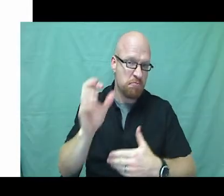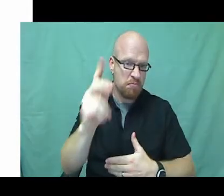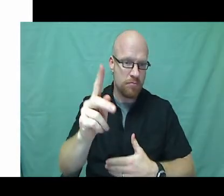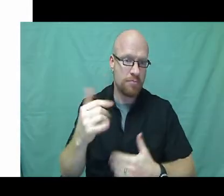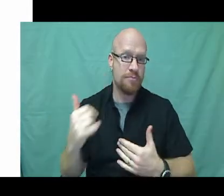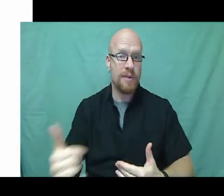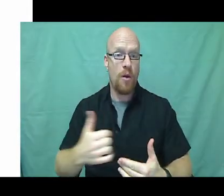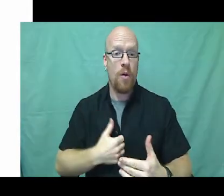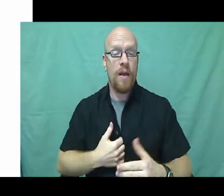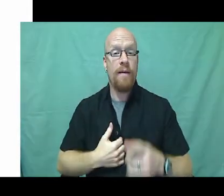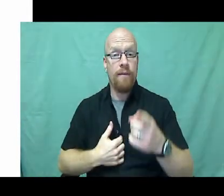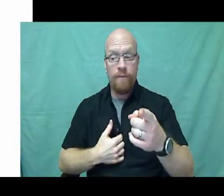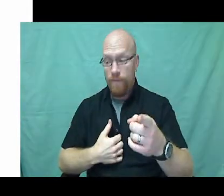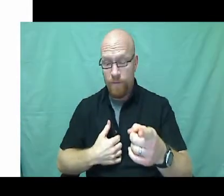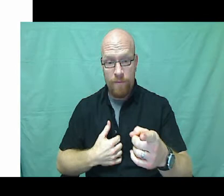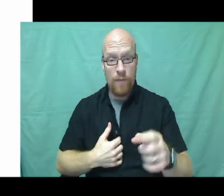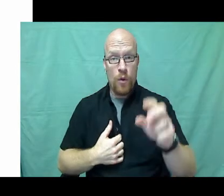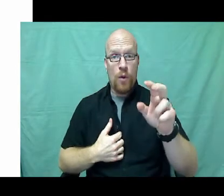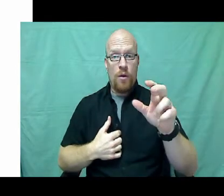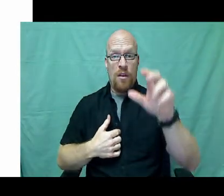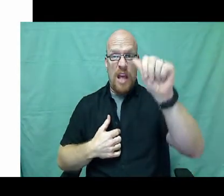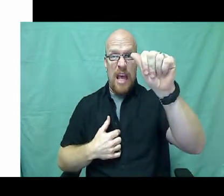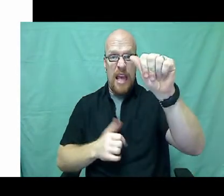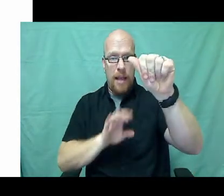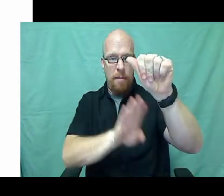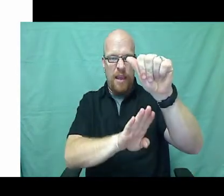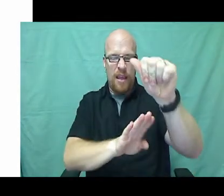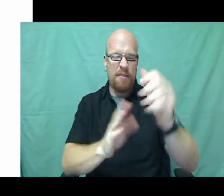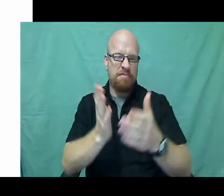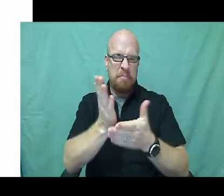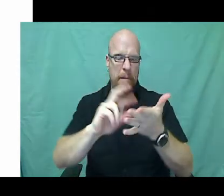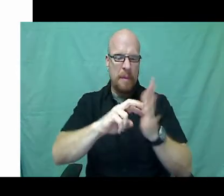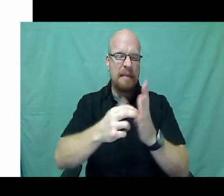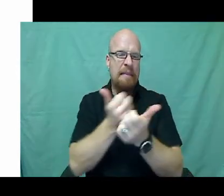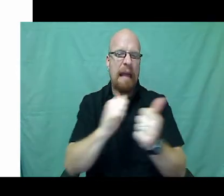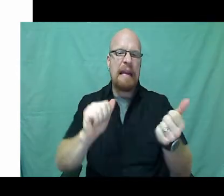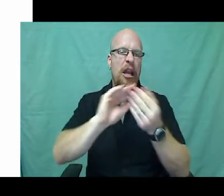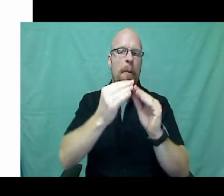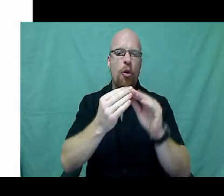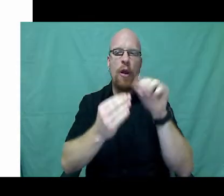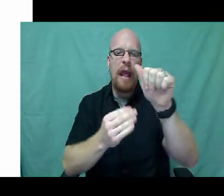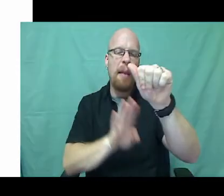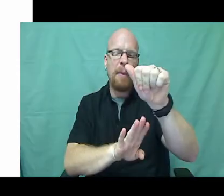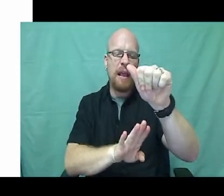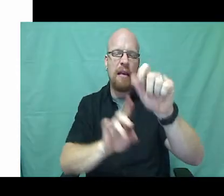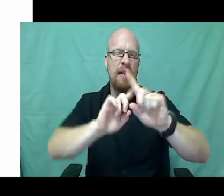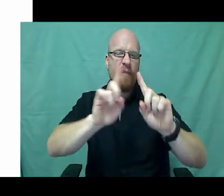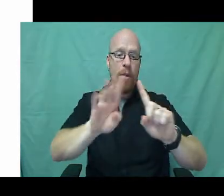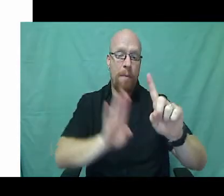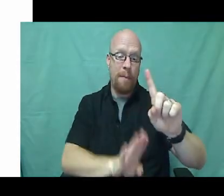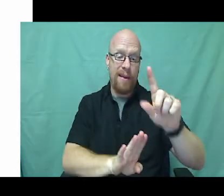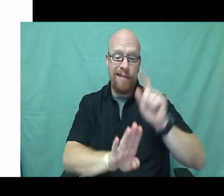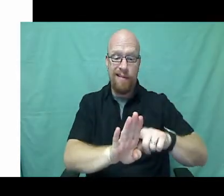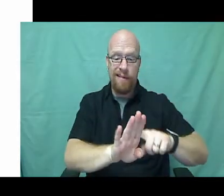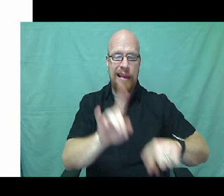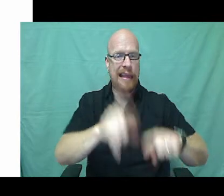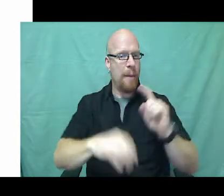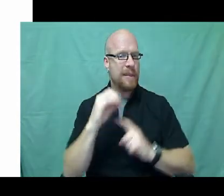Two divided by three. We have x divided by three. We can have any number, a and b, and that b cannot be zero